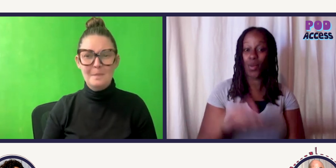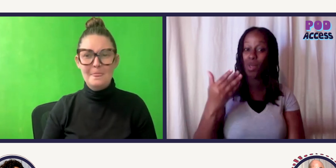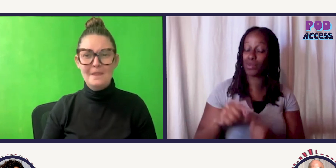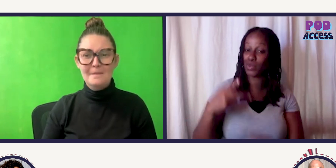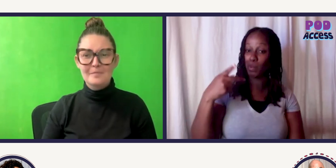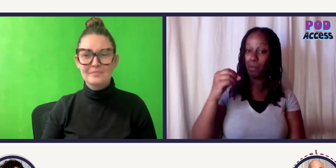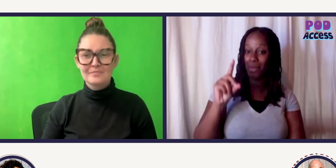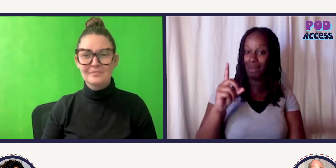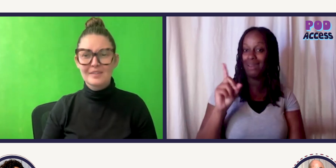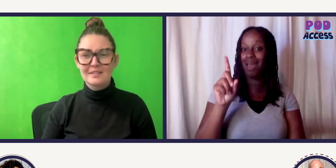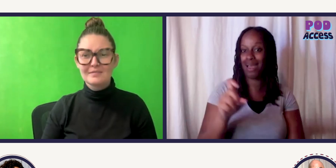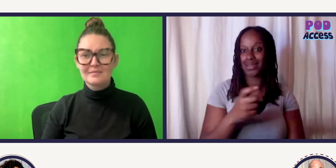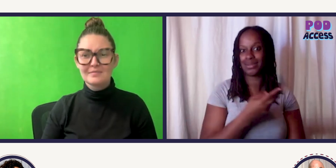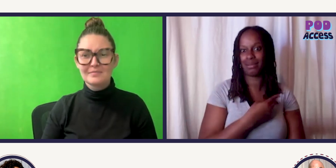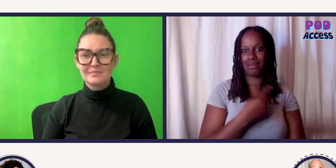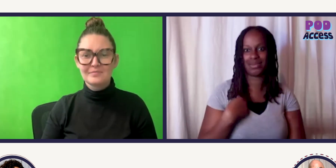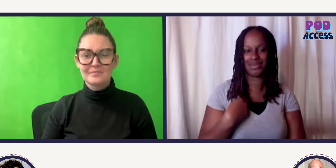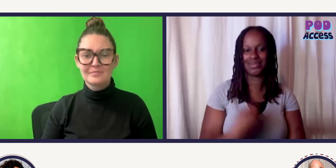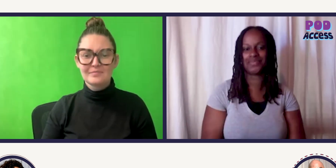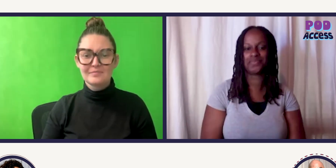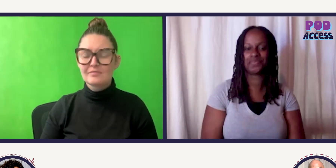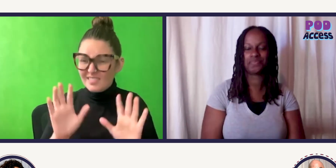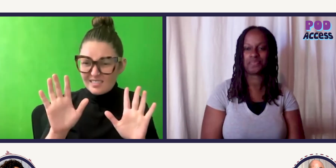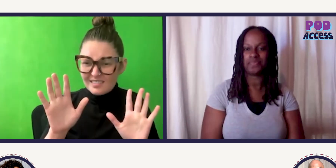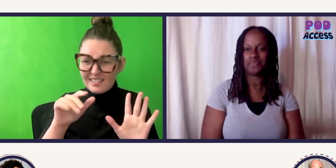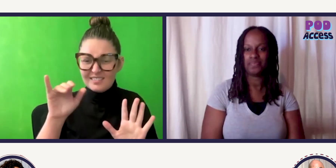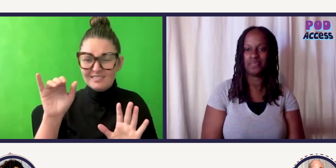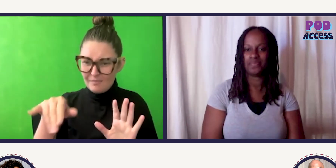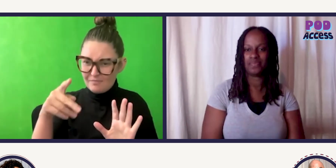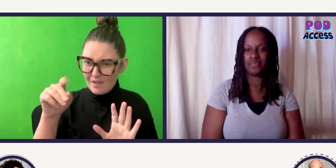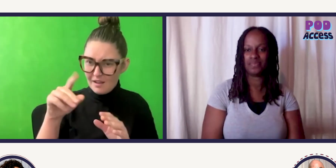Welcome to POD Ask Us. Isn’t it POD Access?